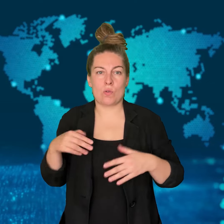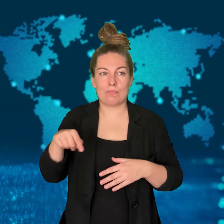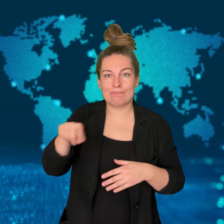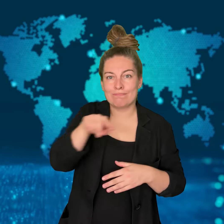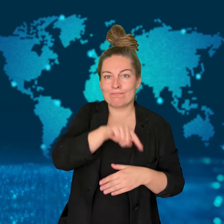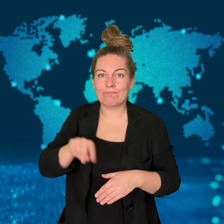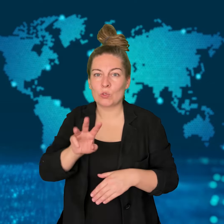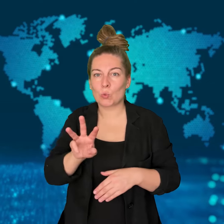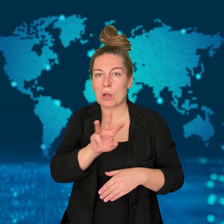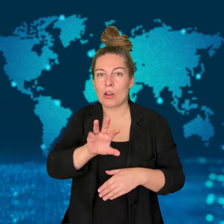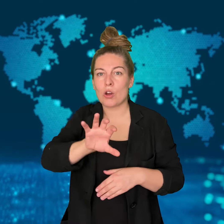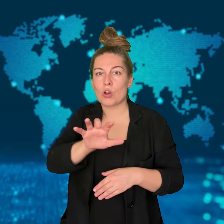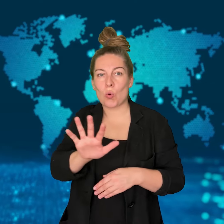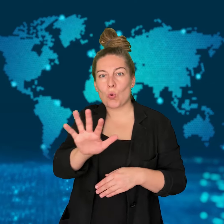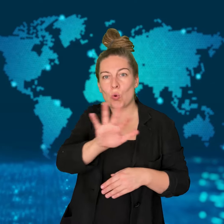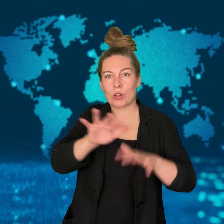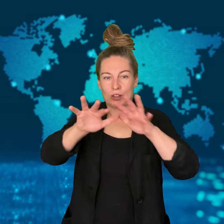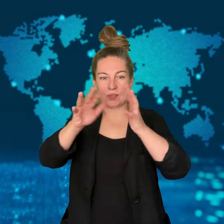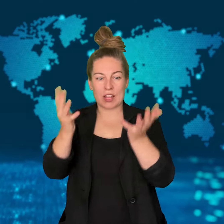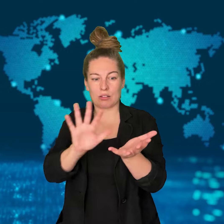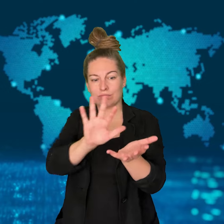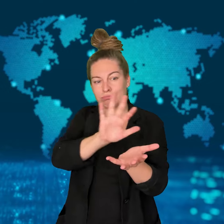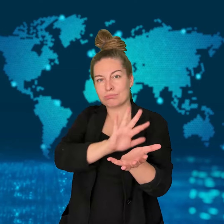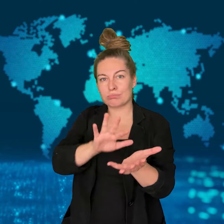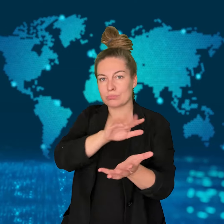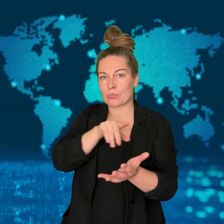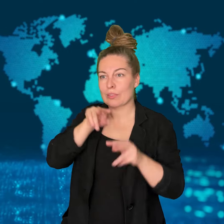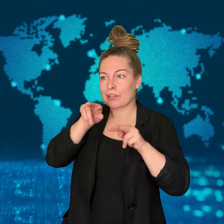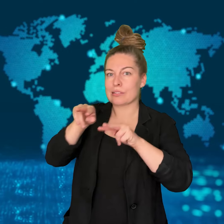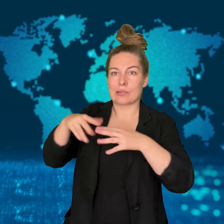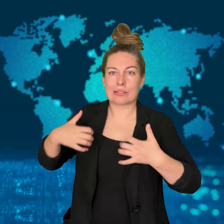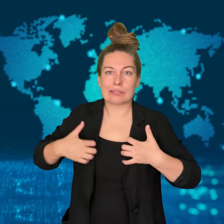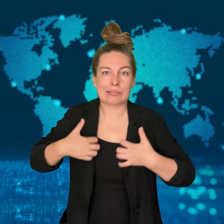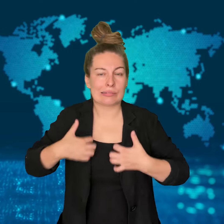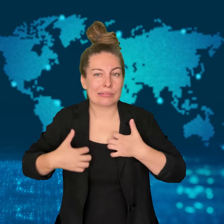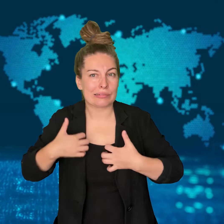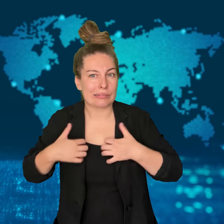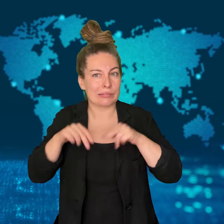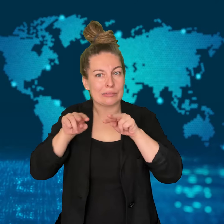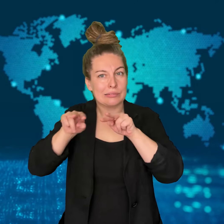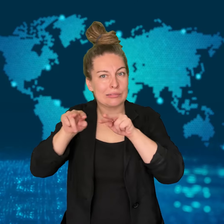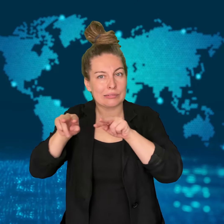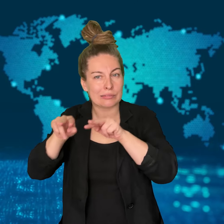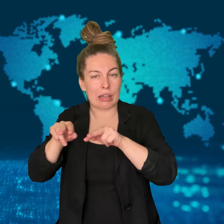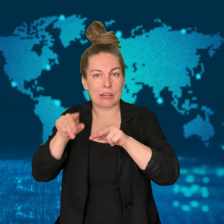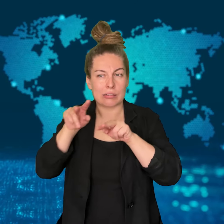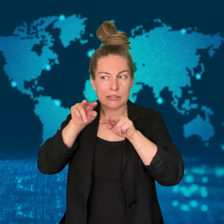This has been of great concern to the West, where countries are